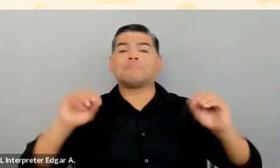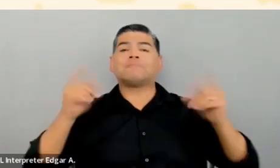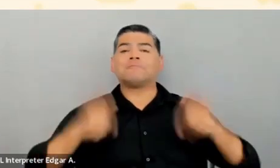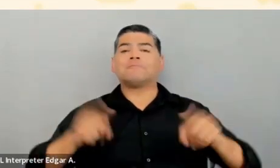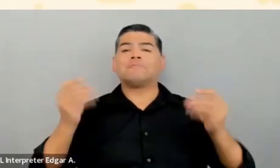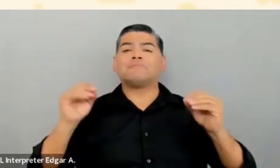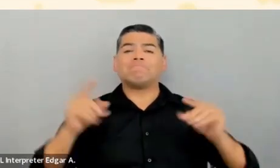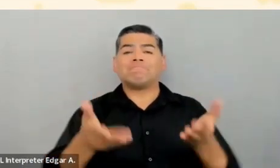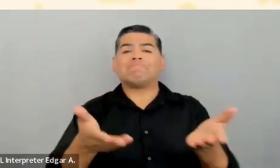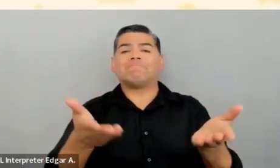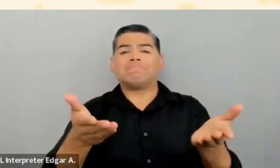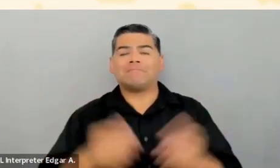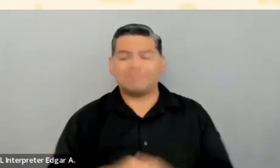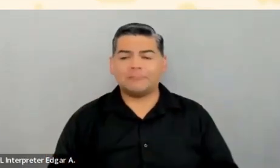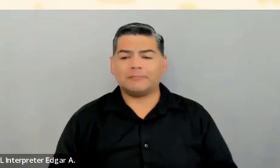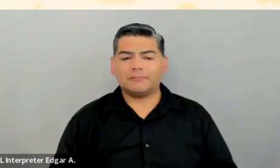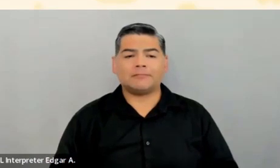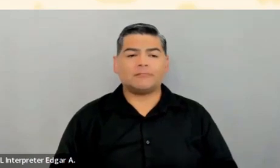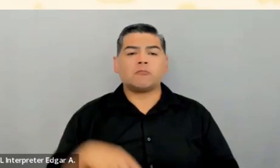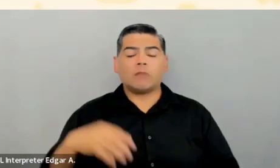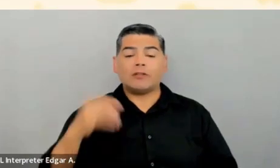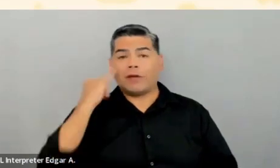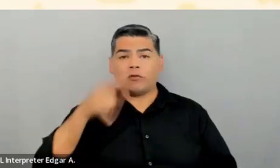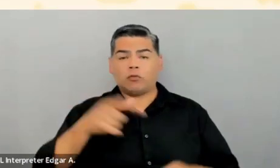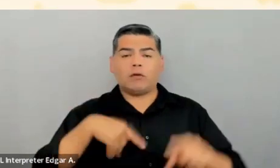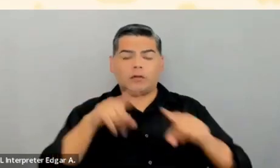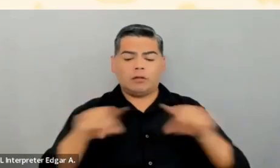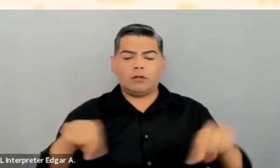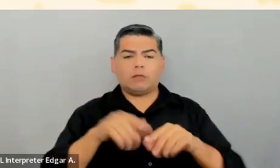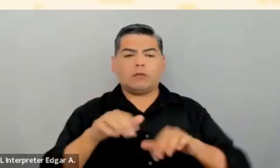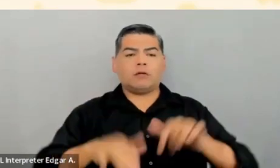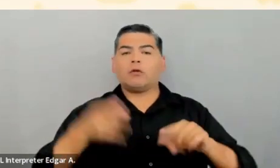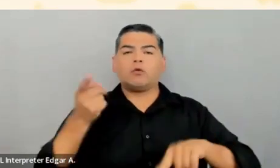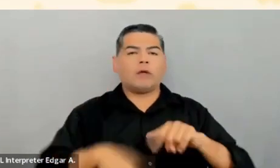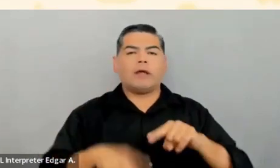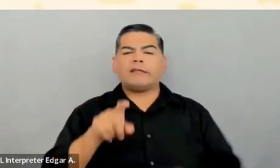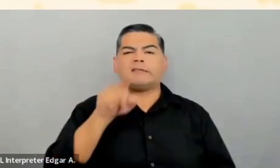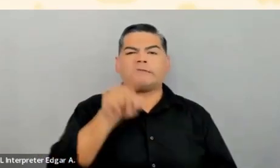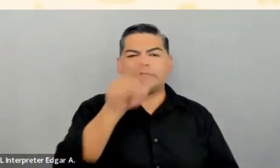So basically someone using a keyboard cannot navigate this site whatsoever